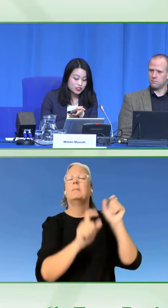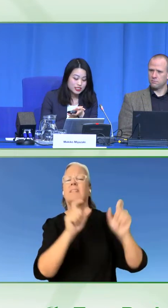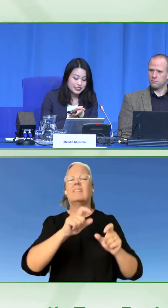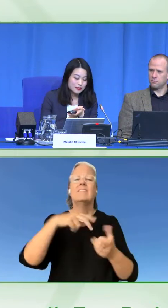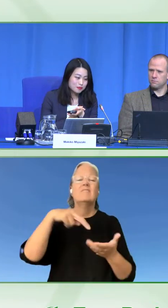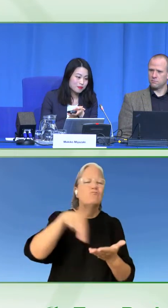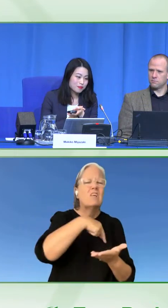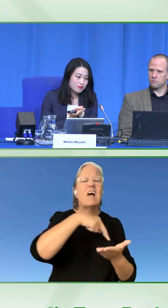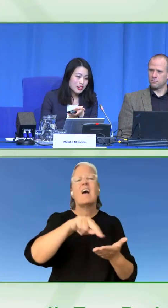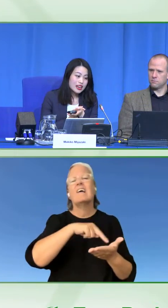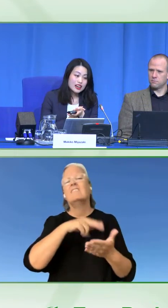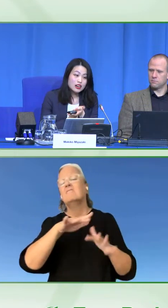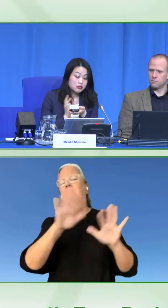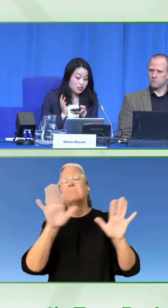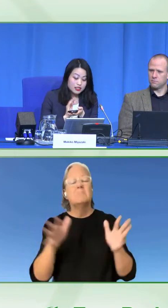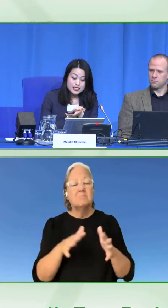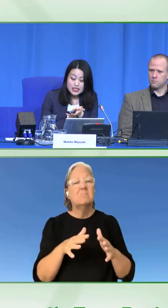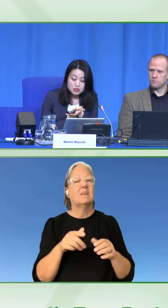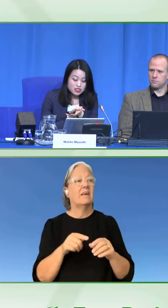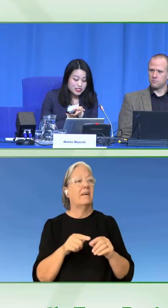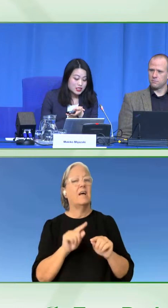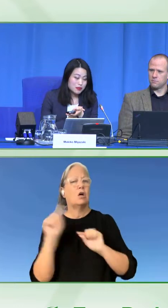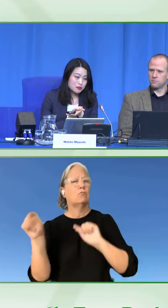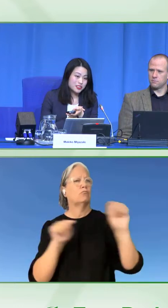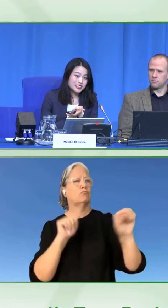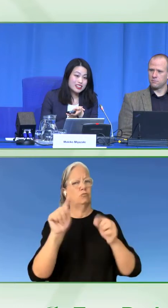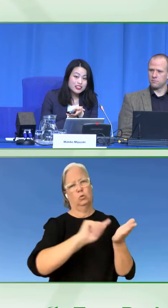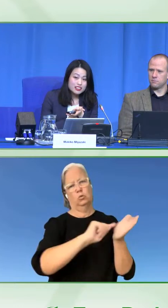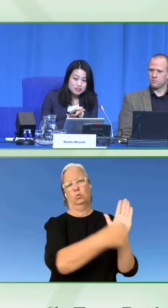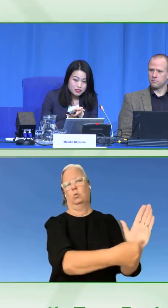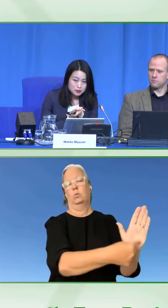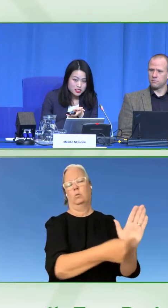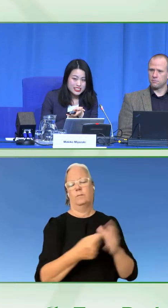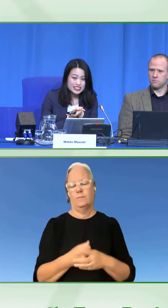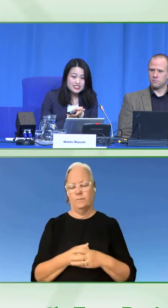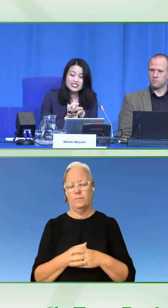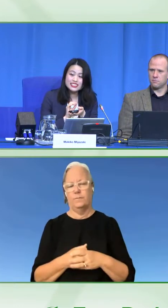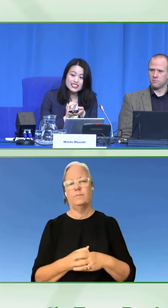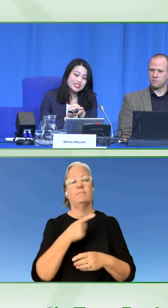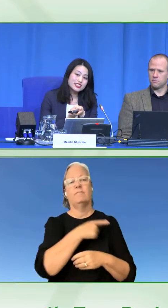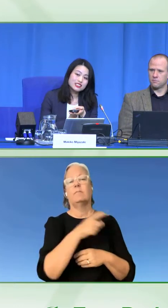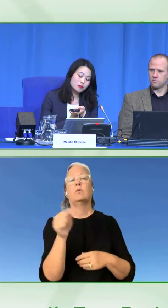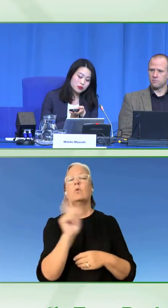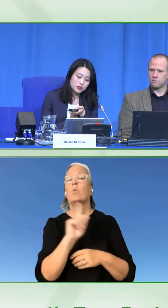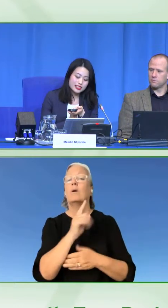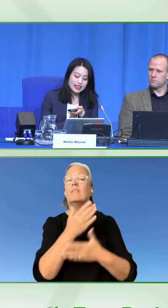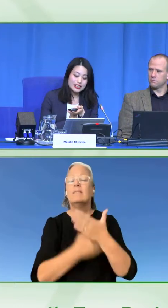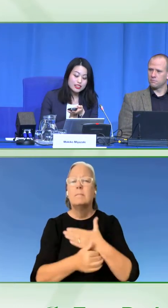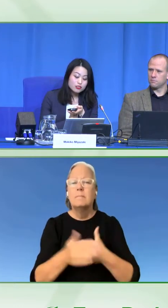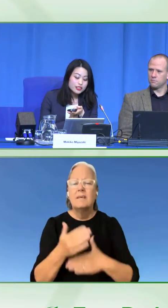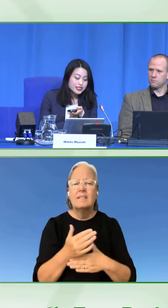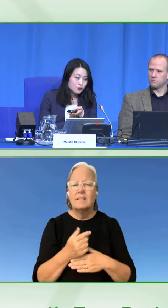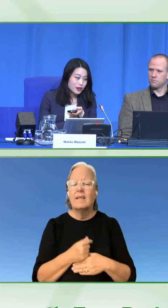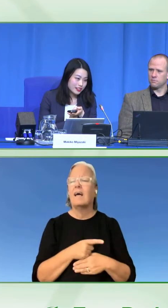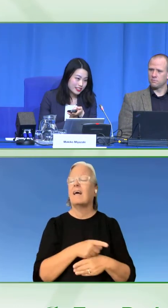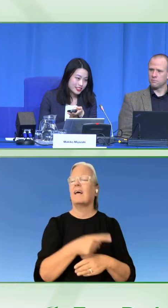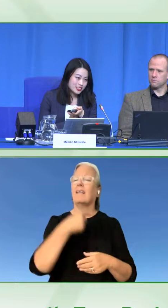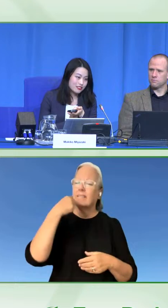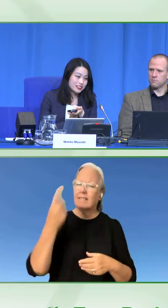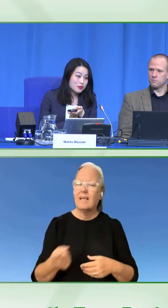people with disabilities with organisations and individuals to work together in finding solutions.